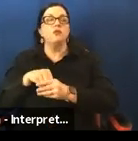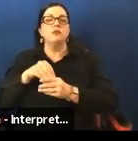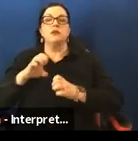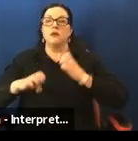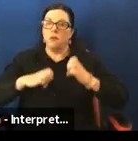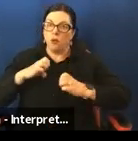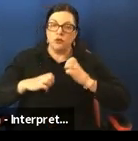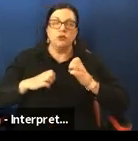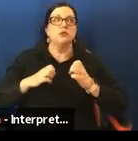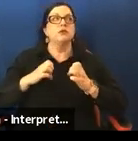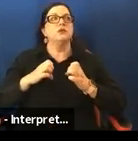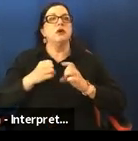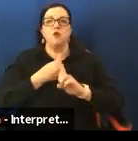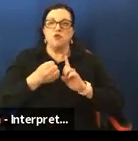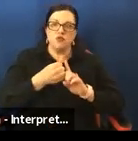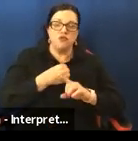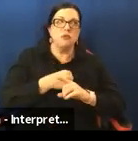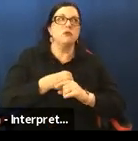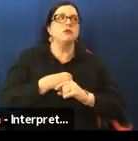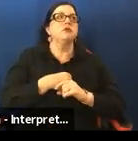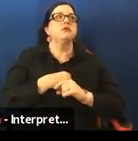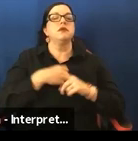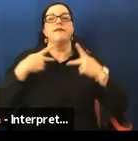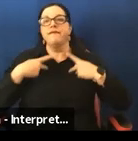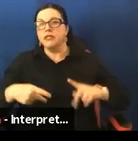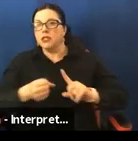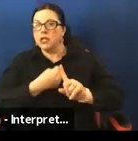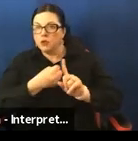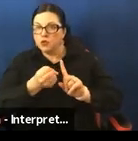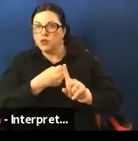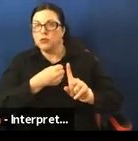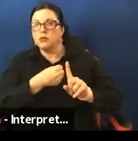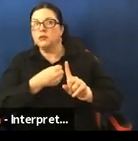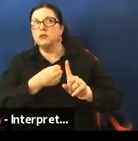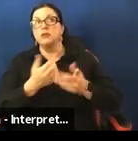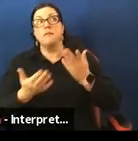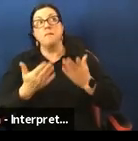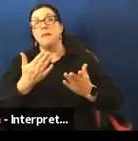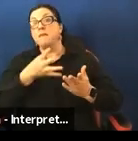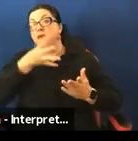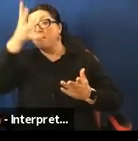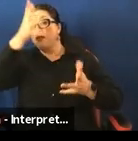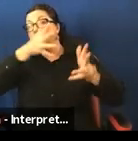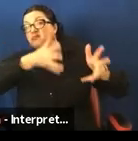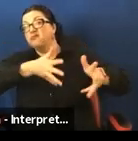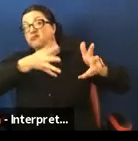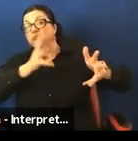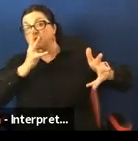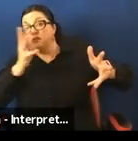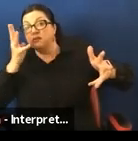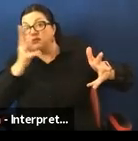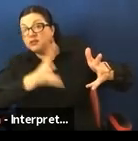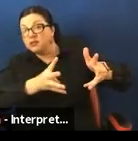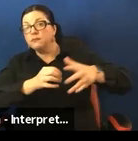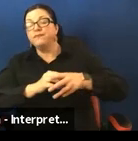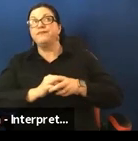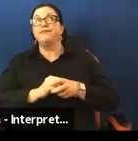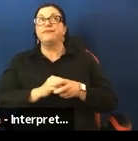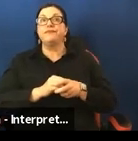Jason Williams: Potentially some neglect by a parent that left them alone to get sexually abused and that sort of thing. So sexual abuse is terrible. But here's the other thing that we know is